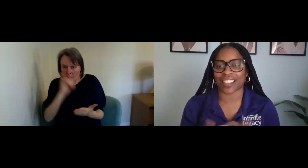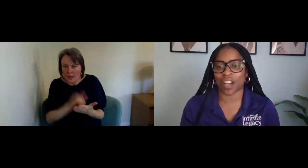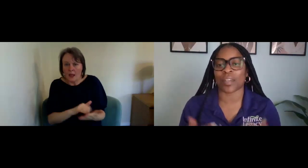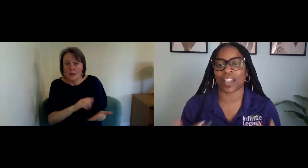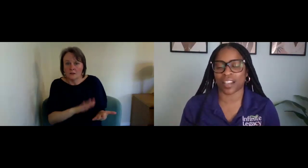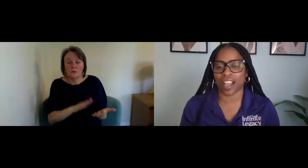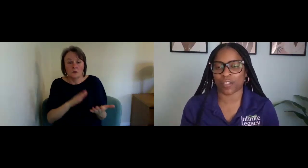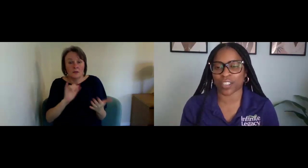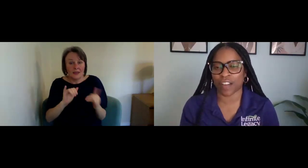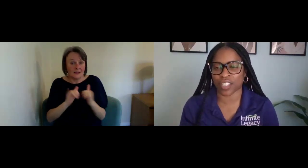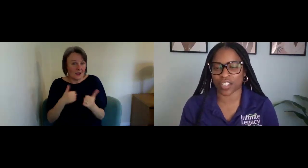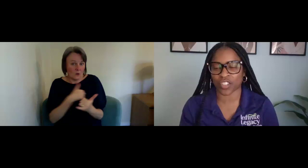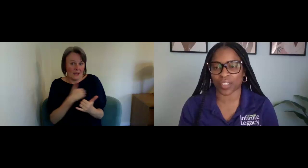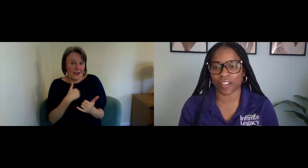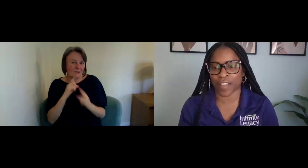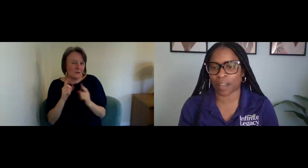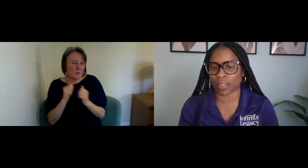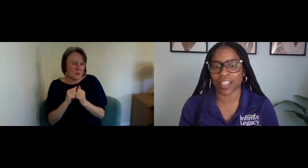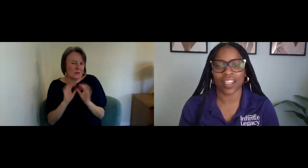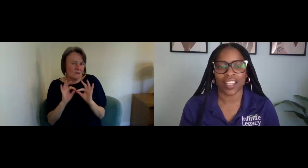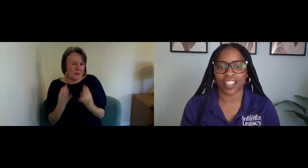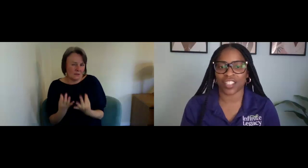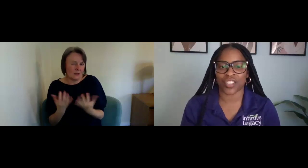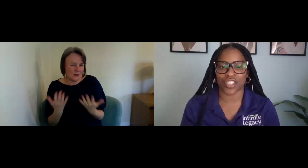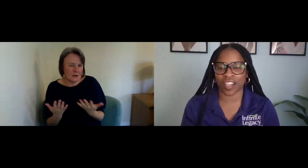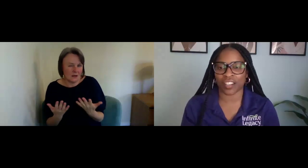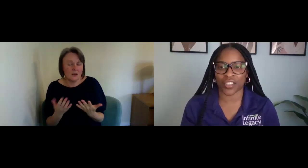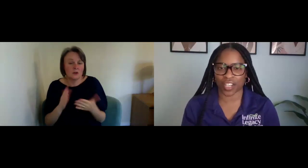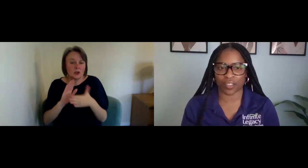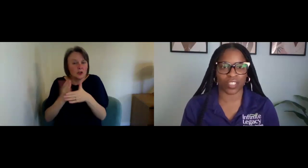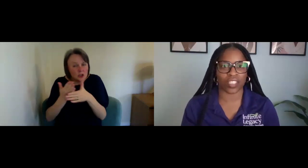that's how we kind of have those conversations with our family, is to share, share those